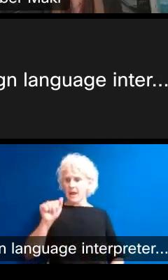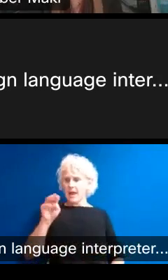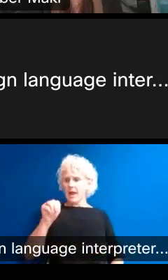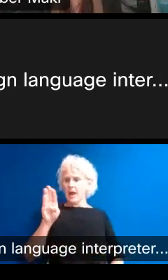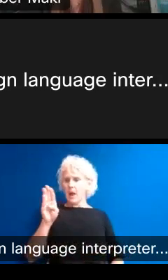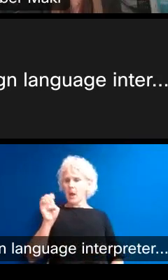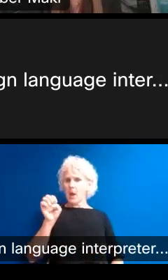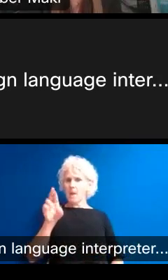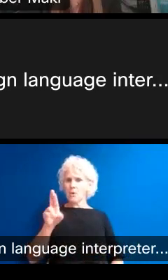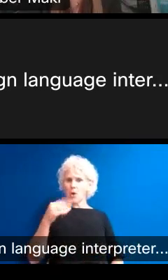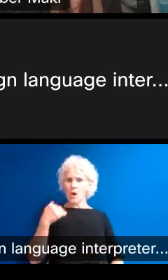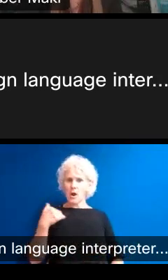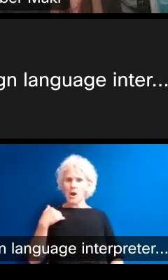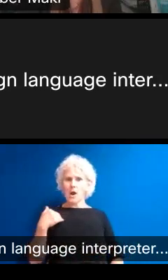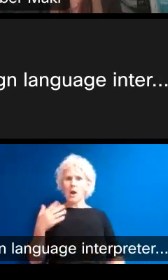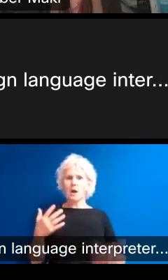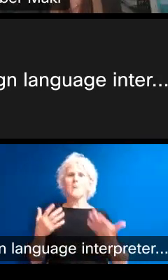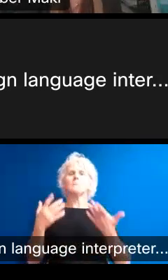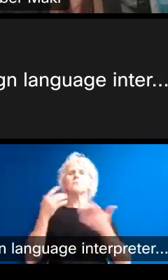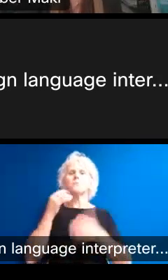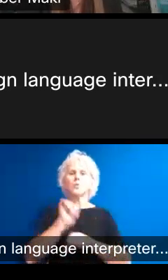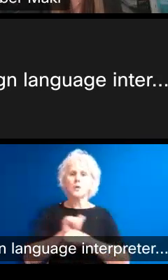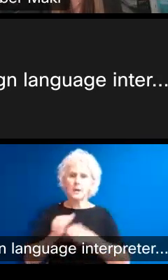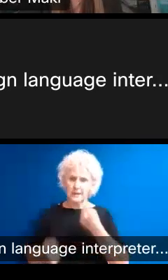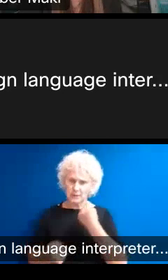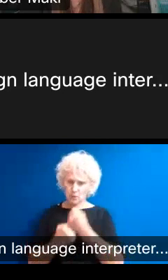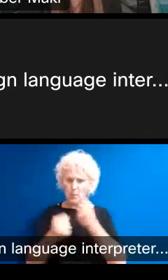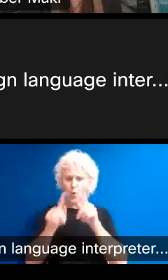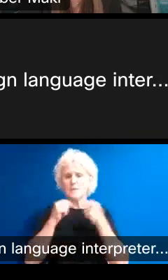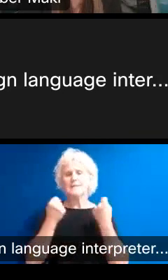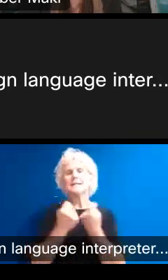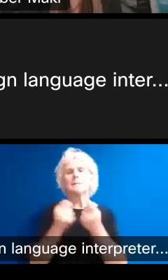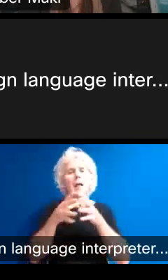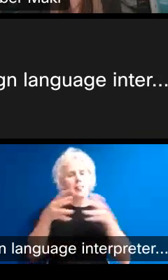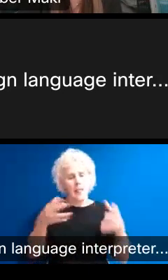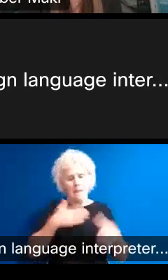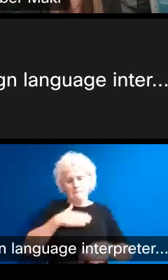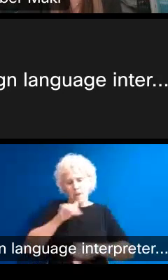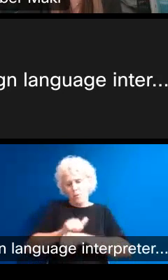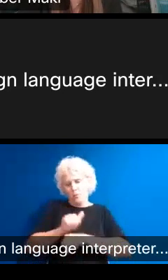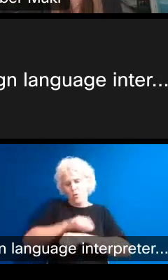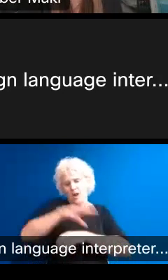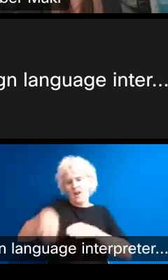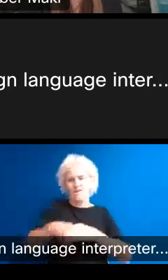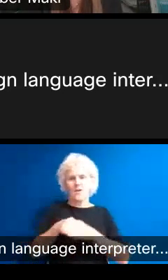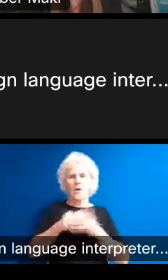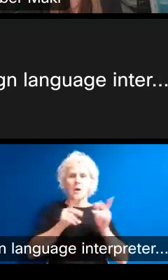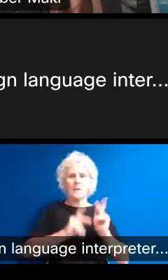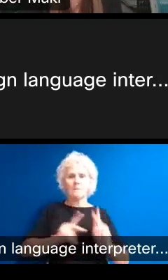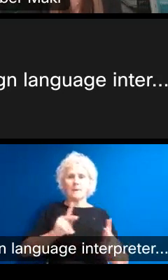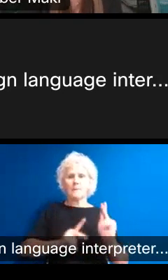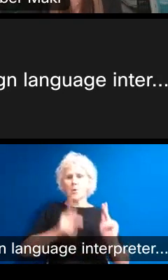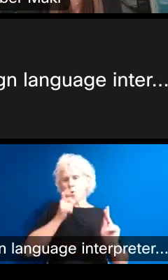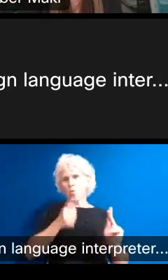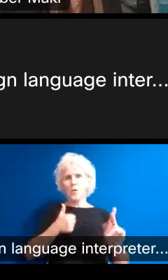community capacity positive supports team. A lot of my work involves people experiencing crisis.